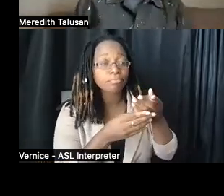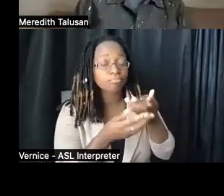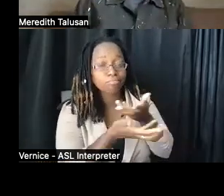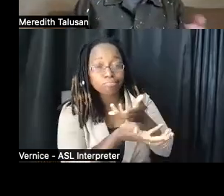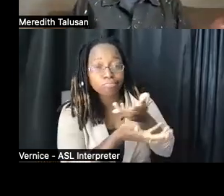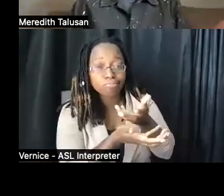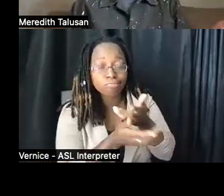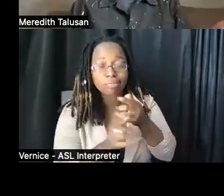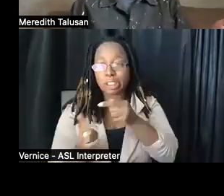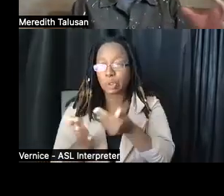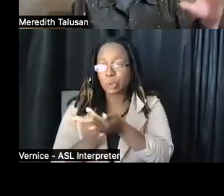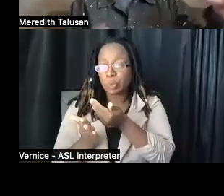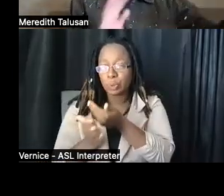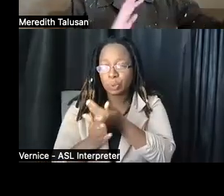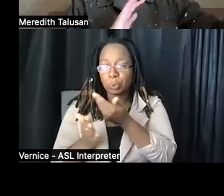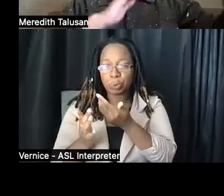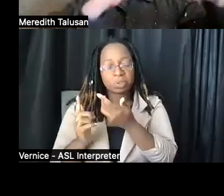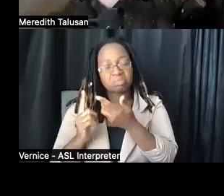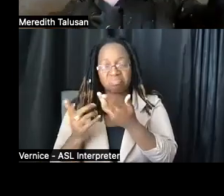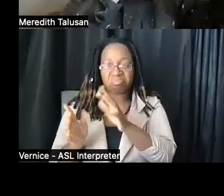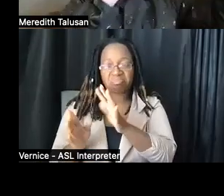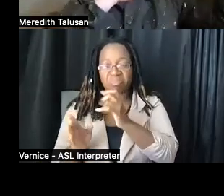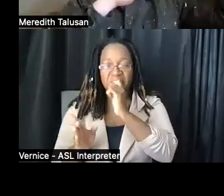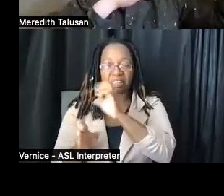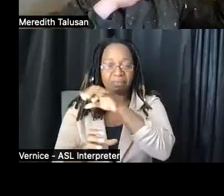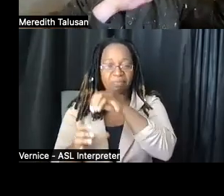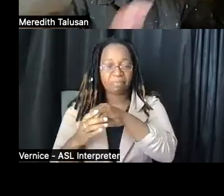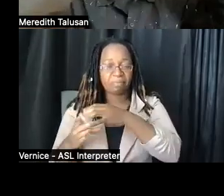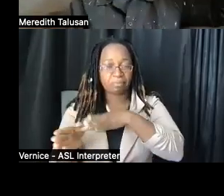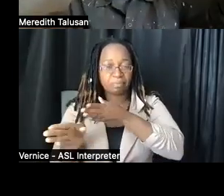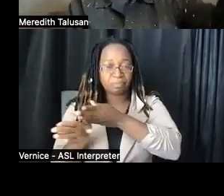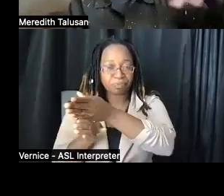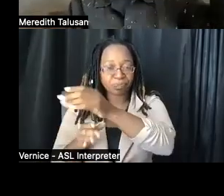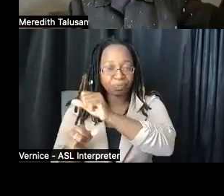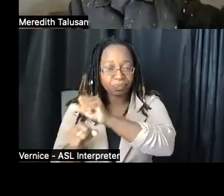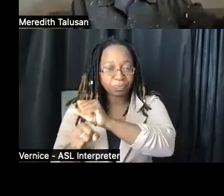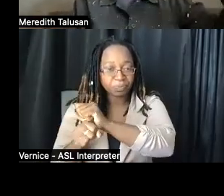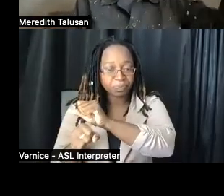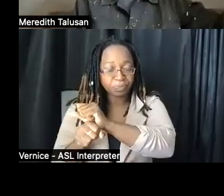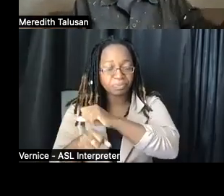are in industry and the industries that I work in, and people who are not. And then also,